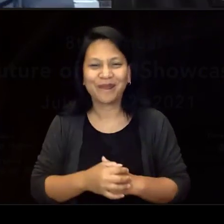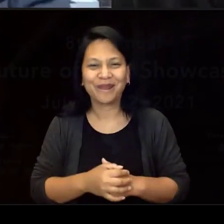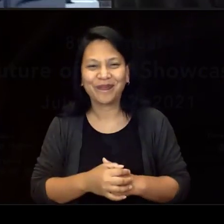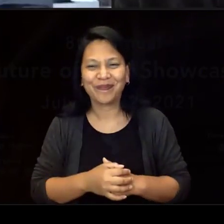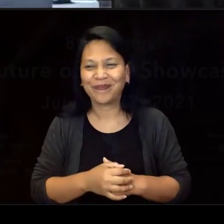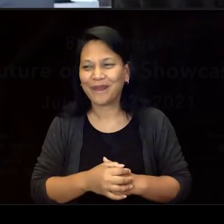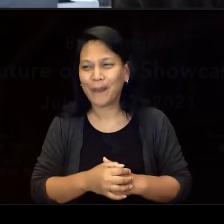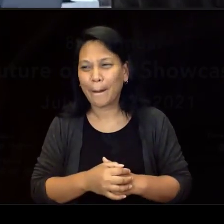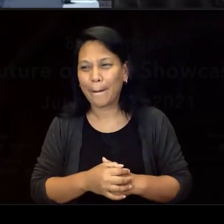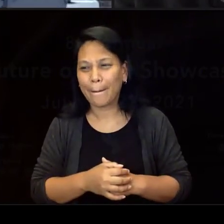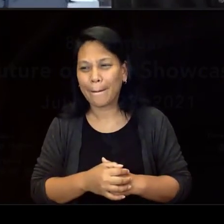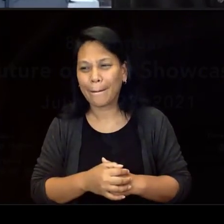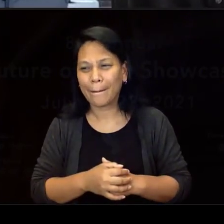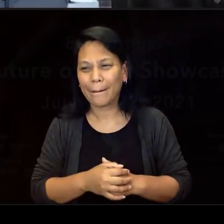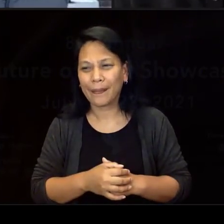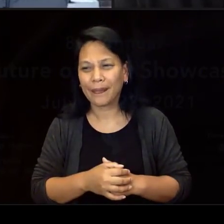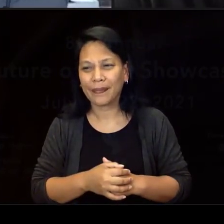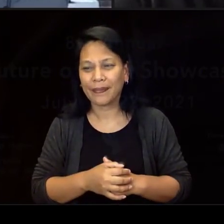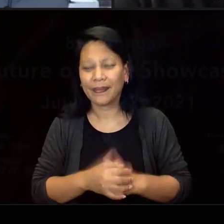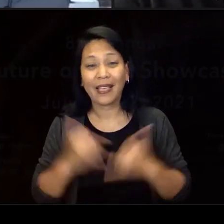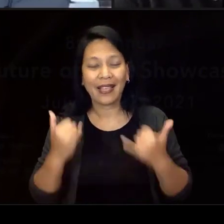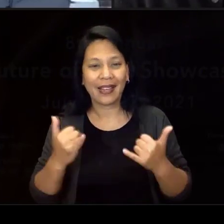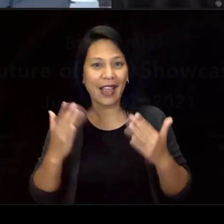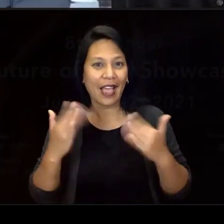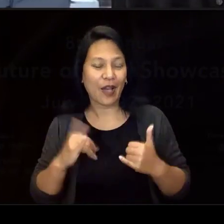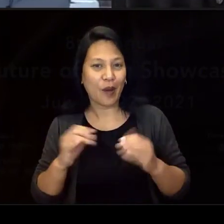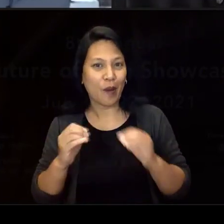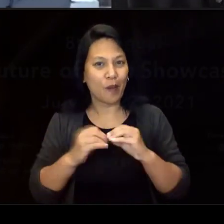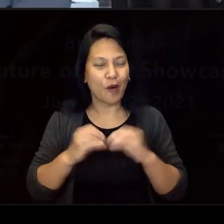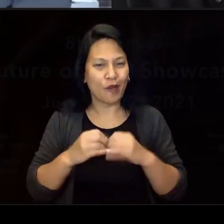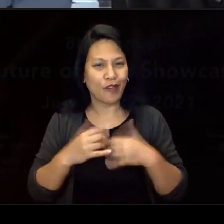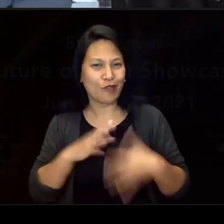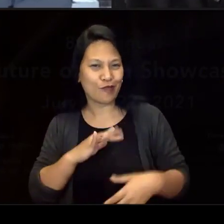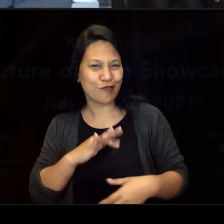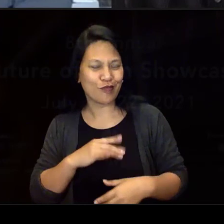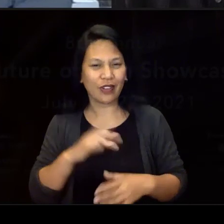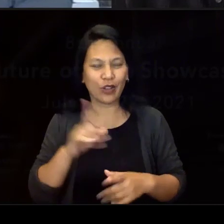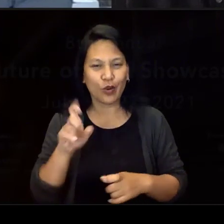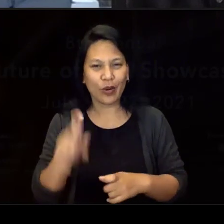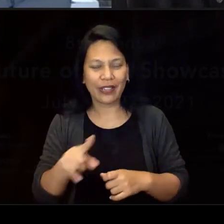This is more of a juicy question and it's going to be our last question, I think is the best to end on.